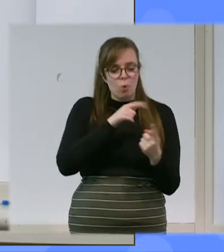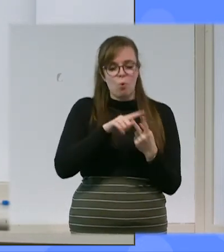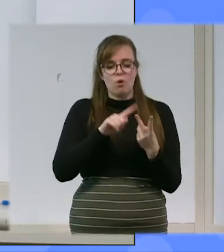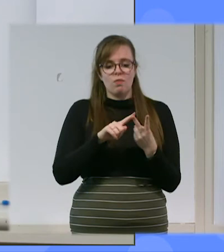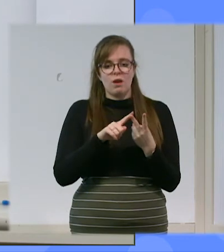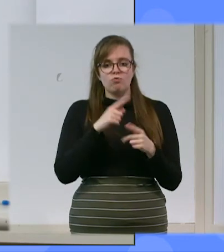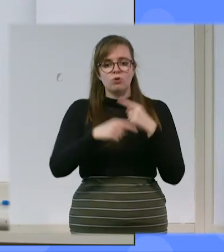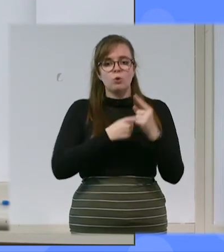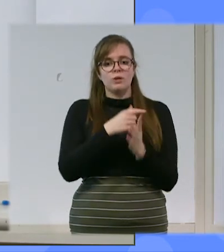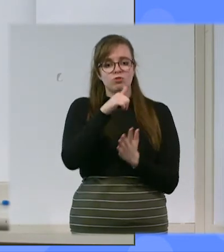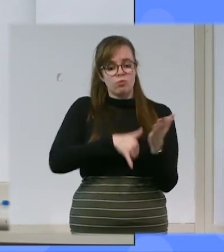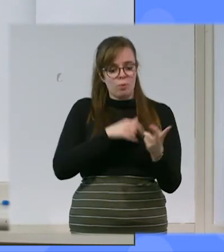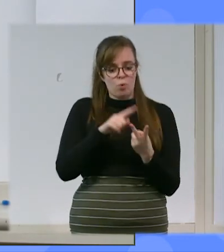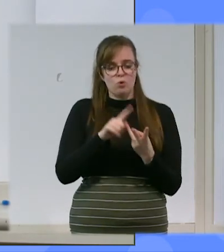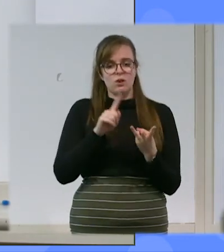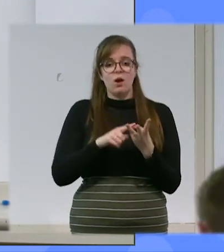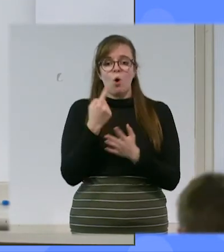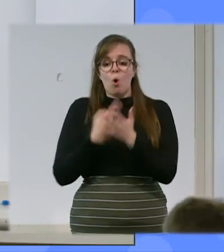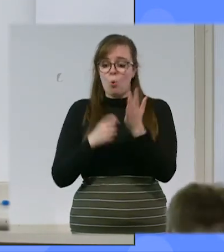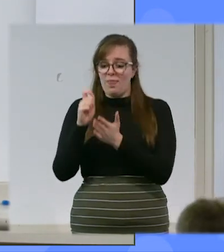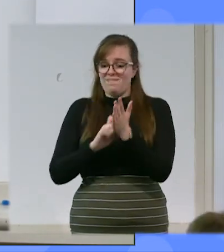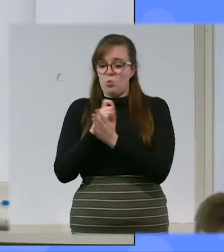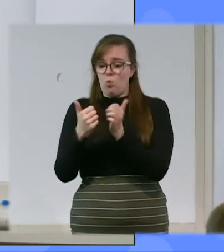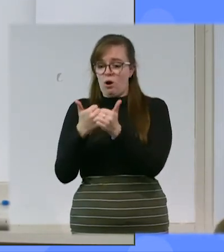actually only vote for companies who do actually paid a living wage who do